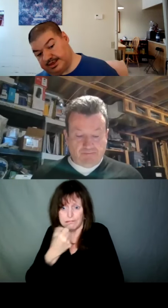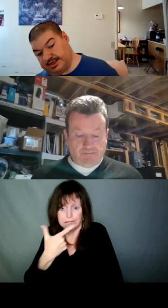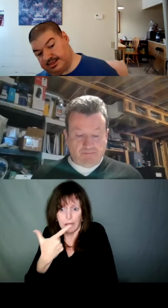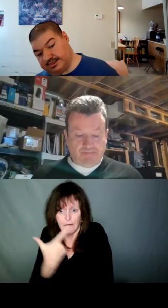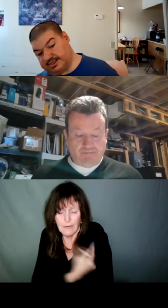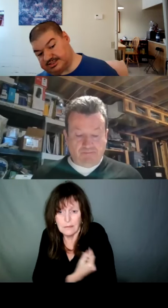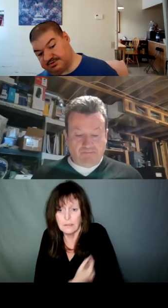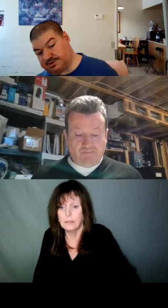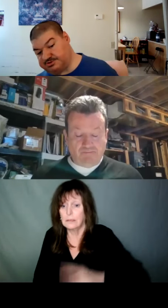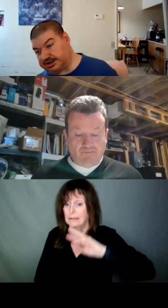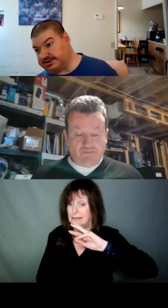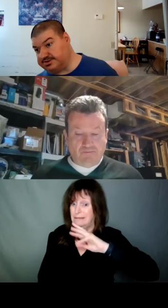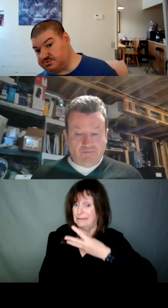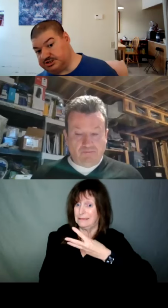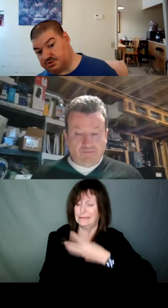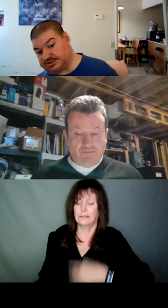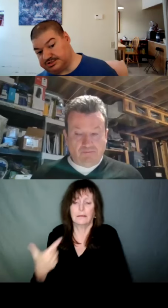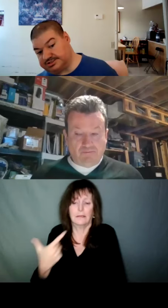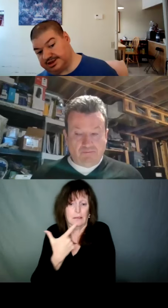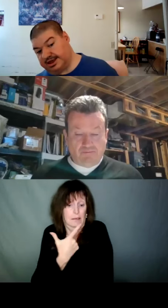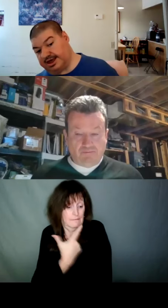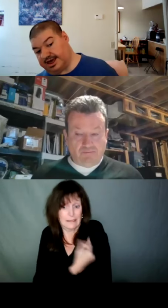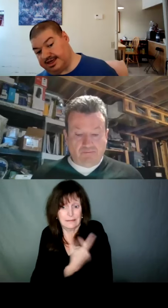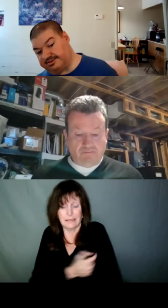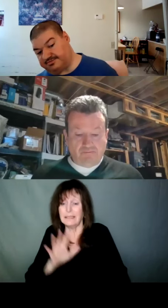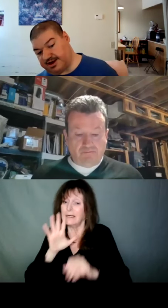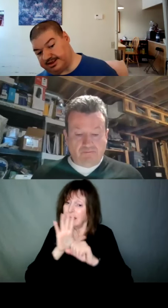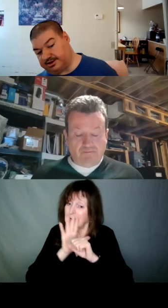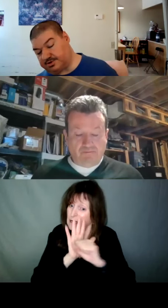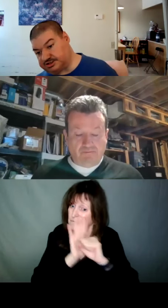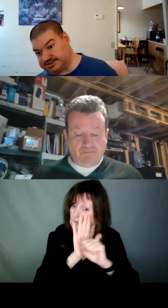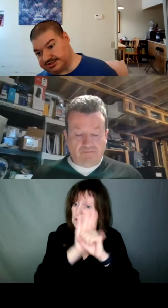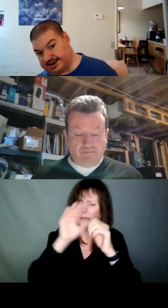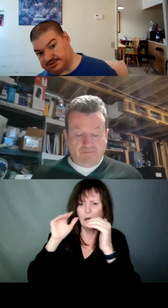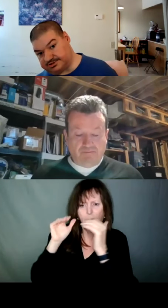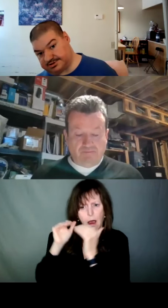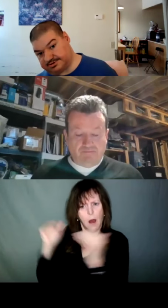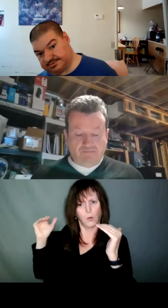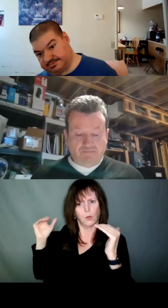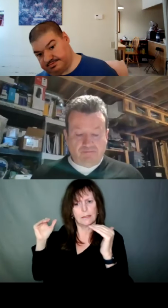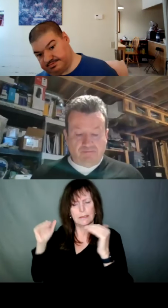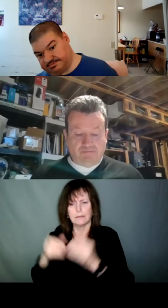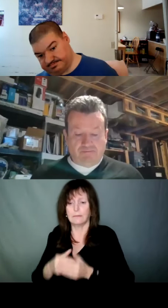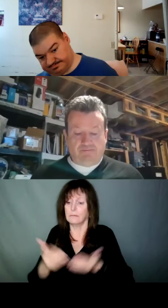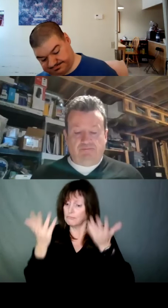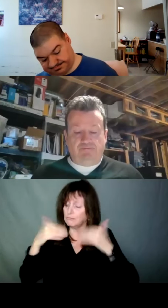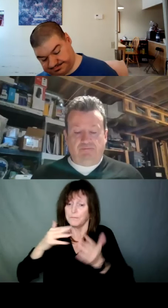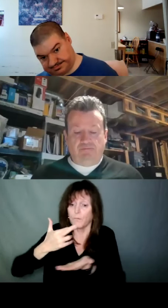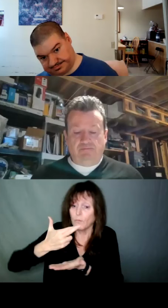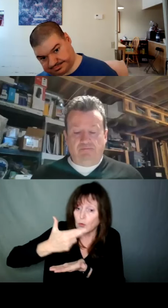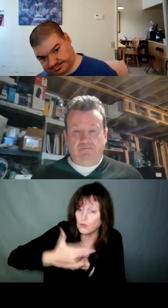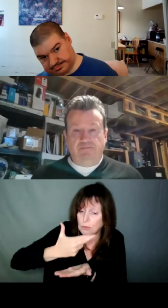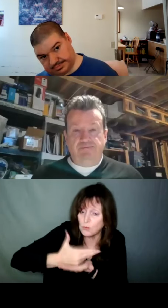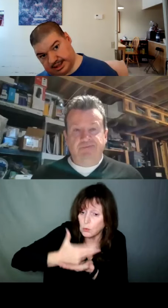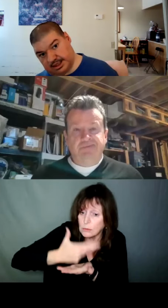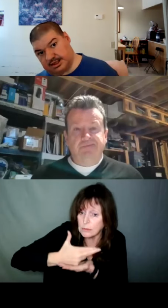a vaccine in Ontario. The sixth objective is vaccine advocacy and equity .